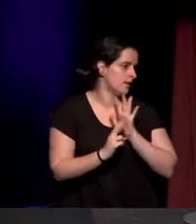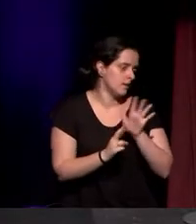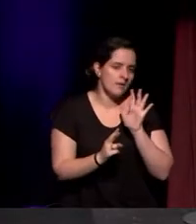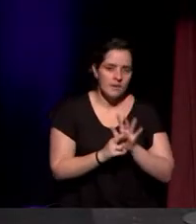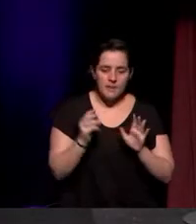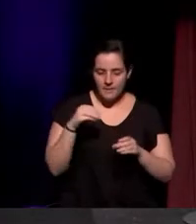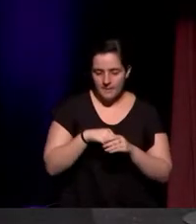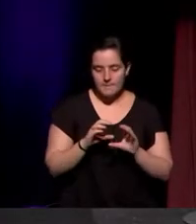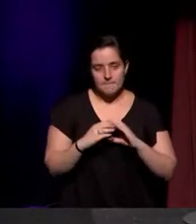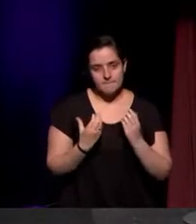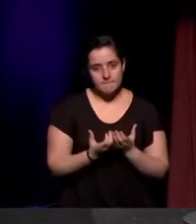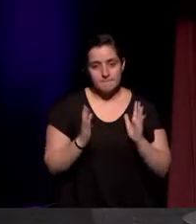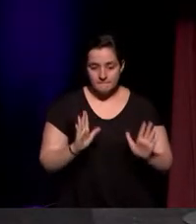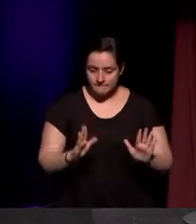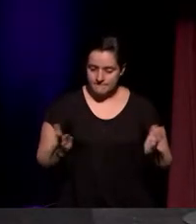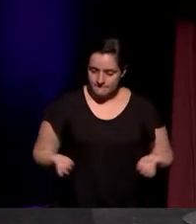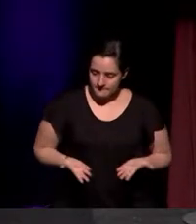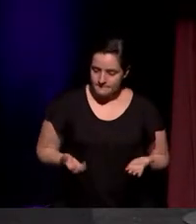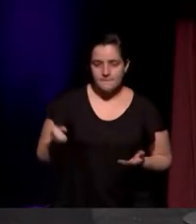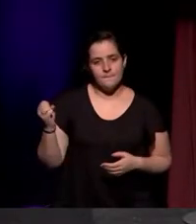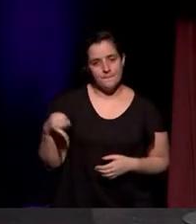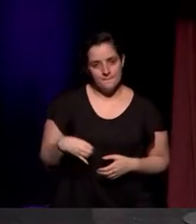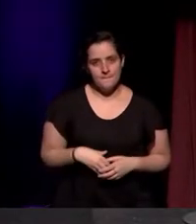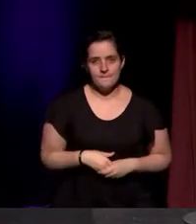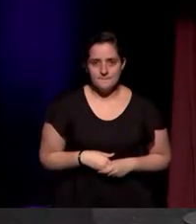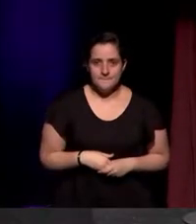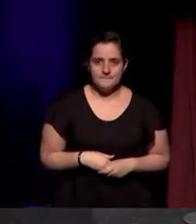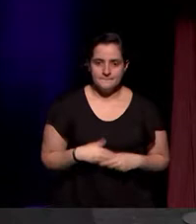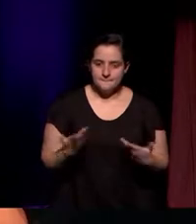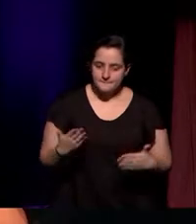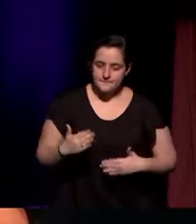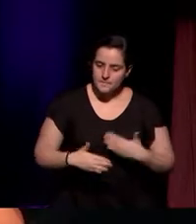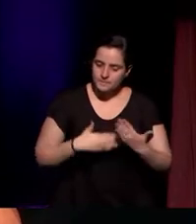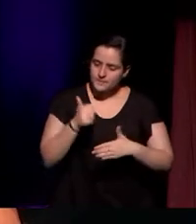but at that moment, yes, and through… these women of the Lebanese bourgeoisie